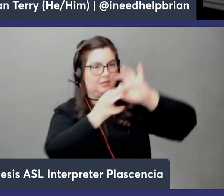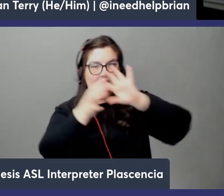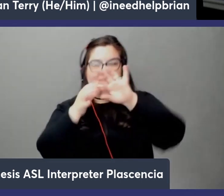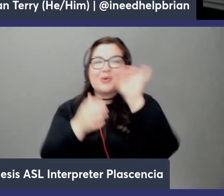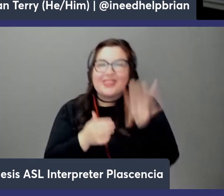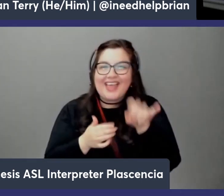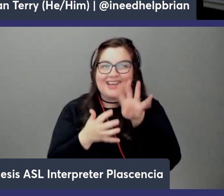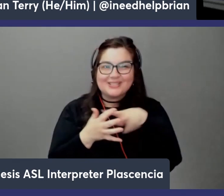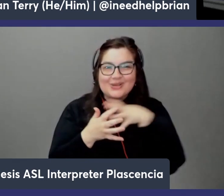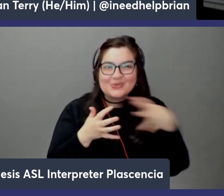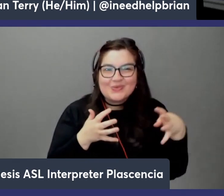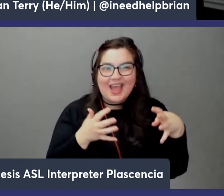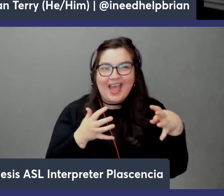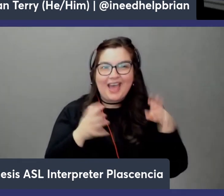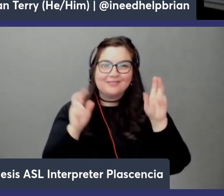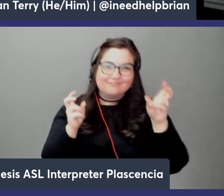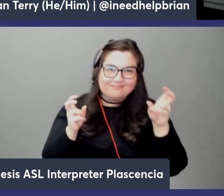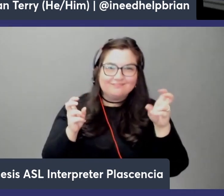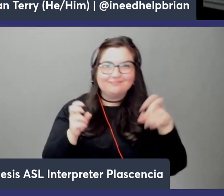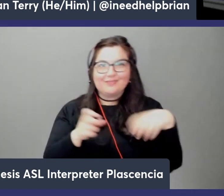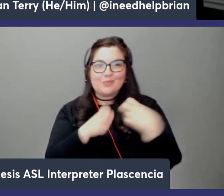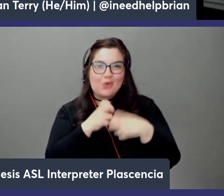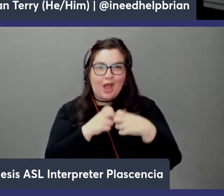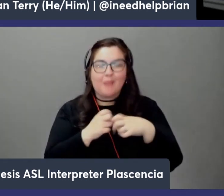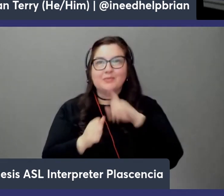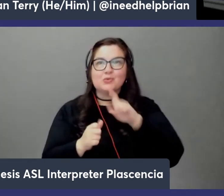It's all about basically the network of connections between people.